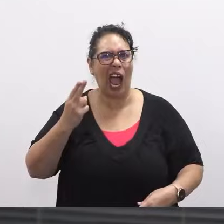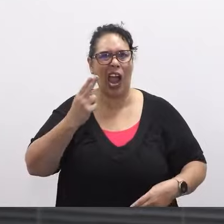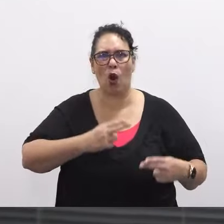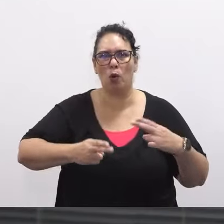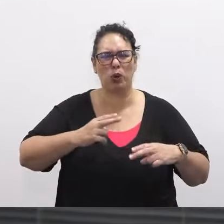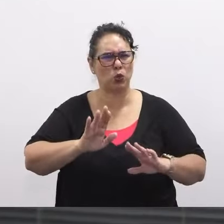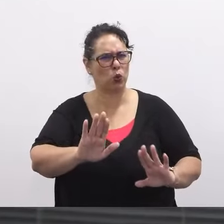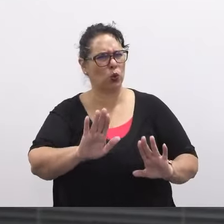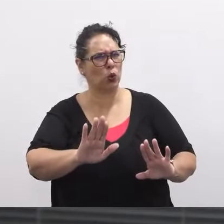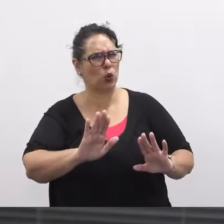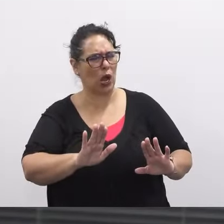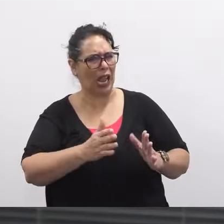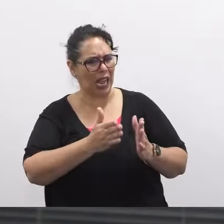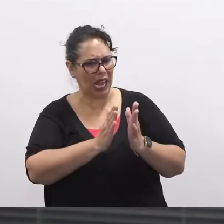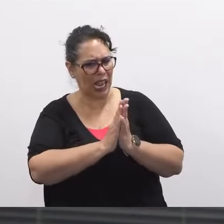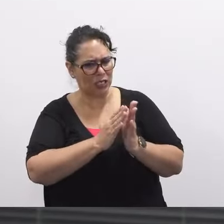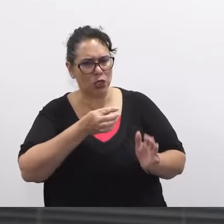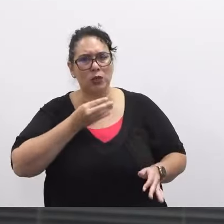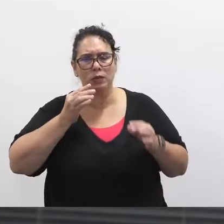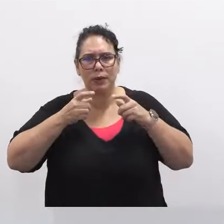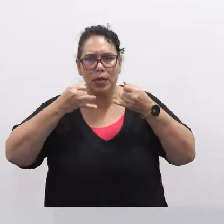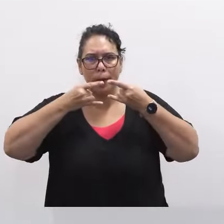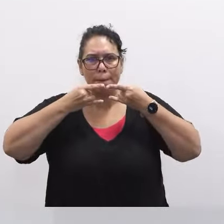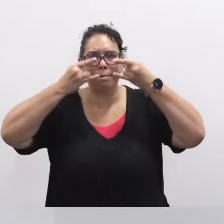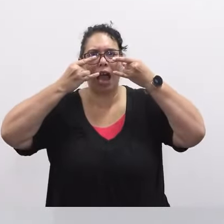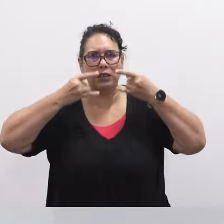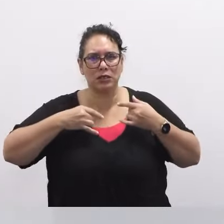Can I just you to lift your mask up above your nose, please? Thank you.